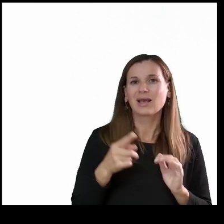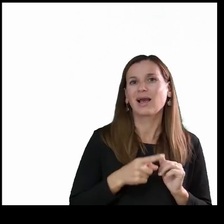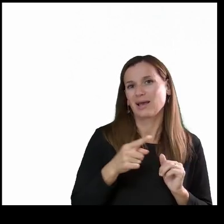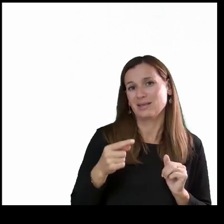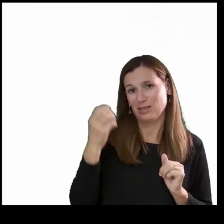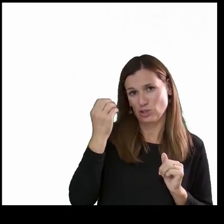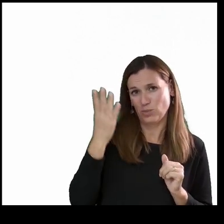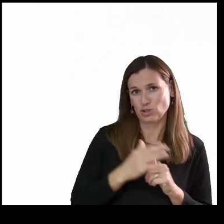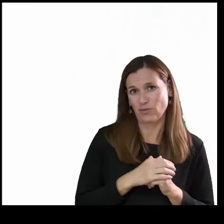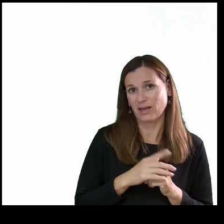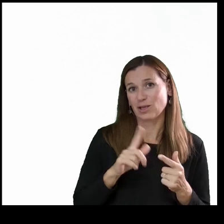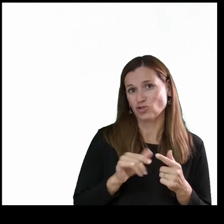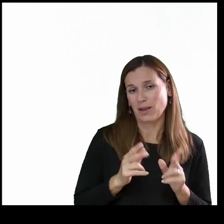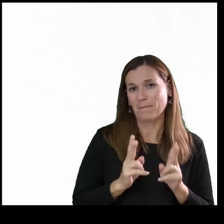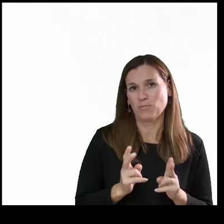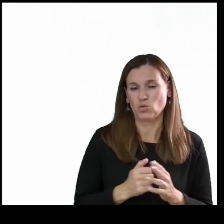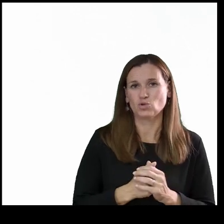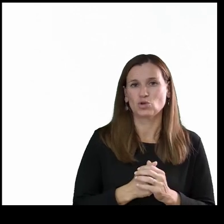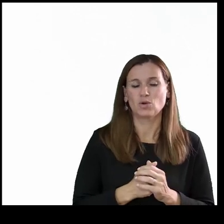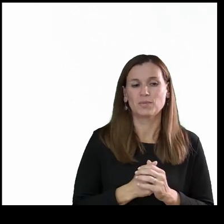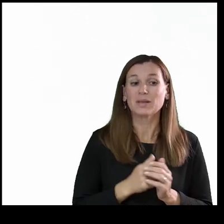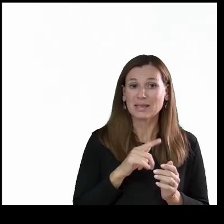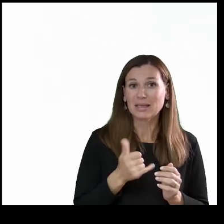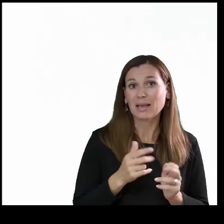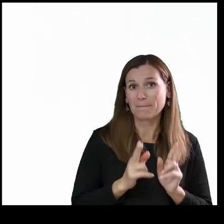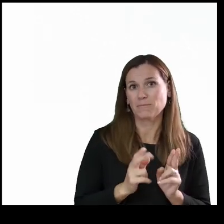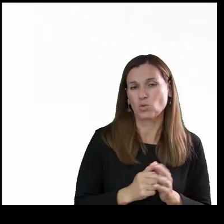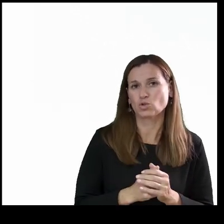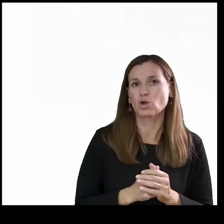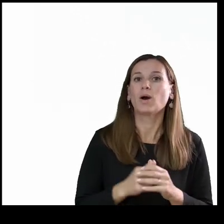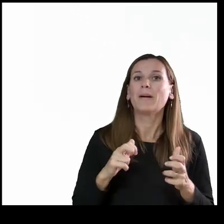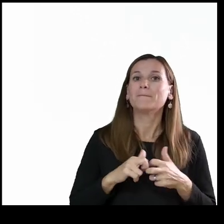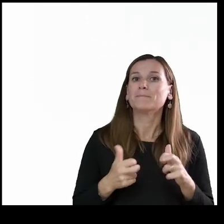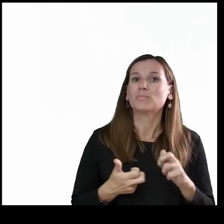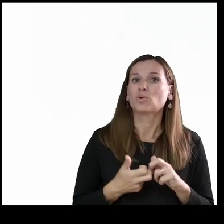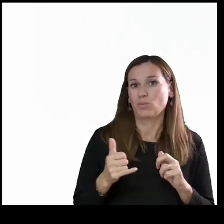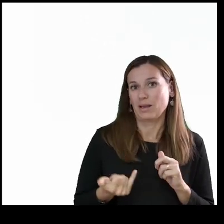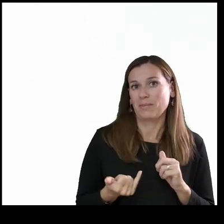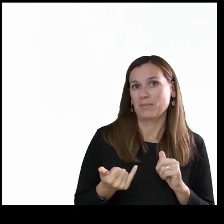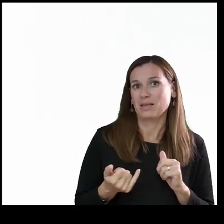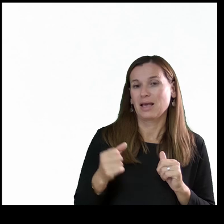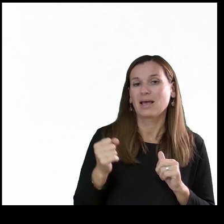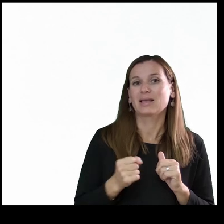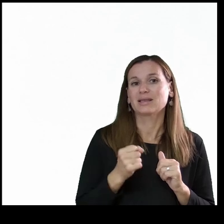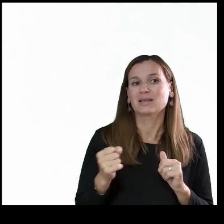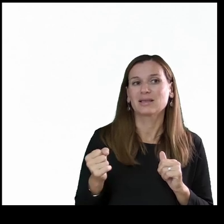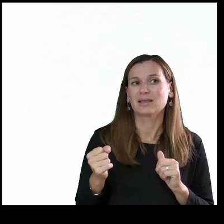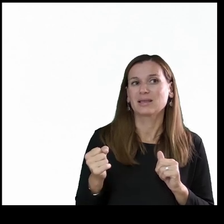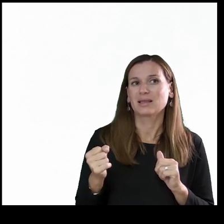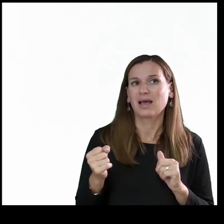And it's possible. Well, the problem is that the society, the knowledge, the volume